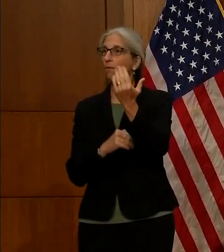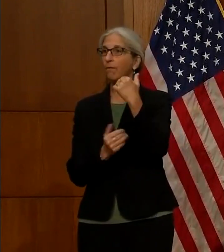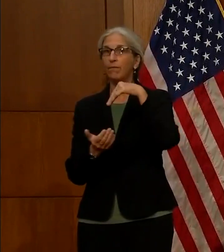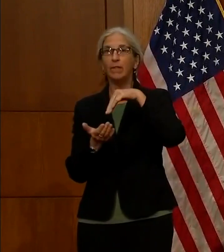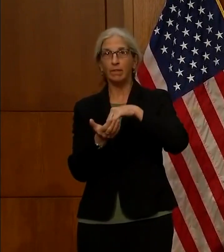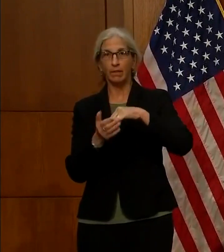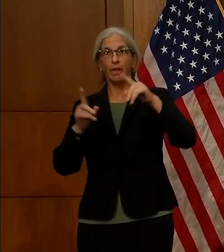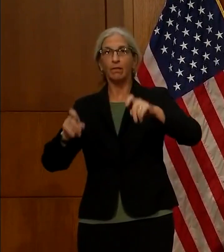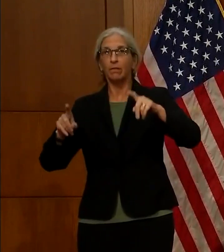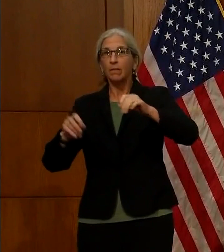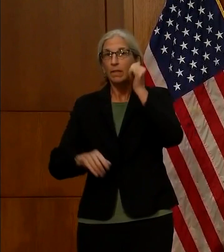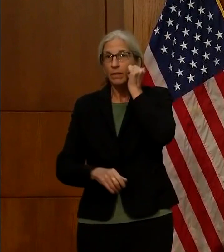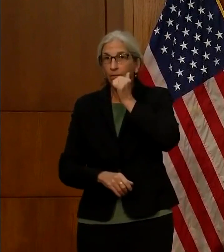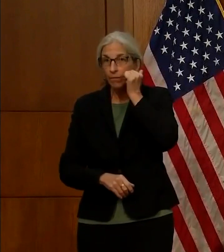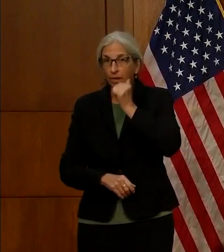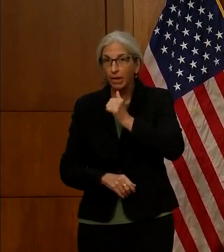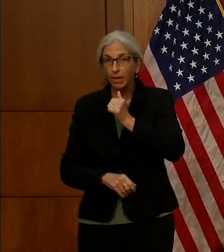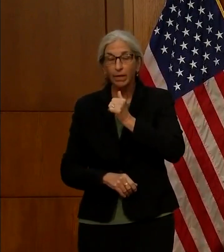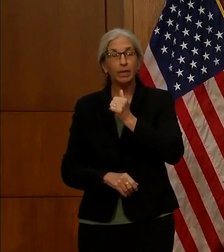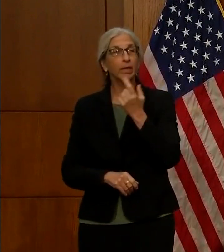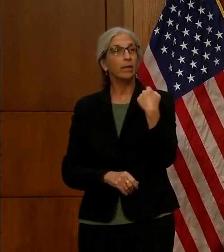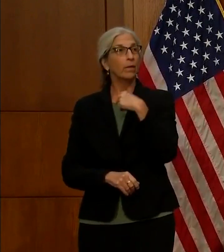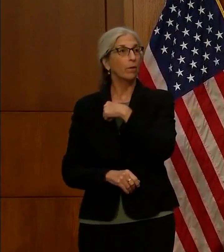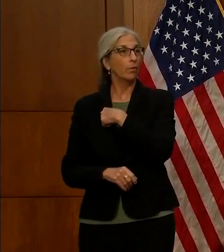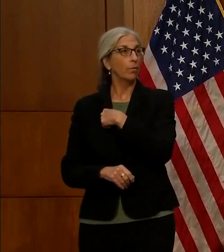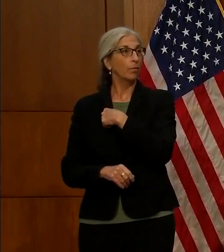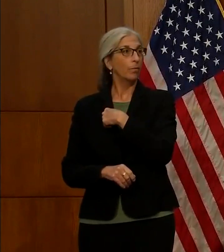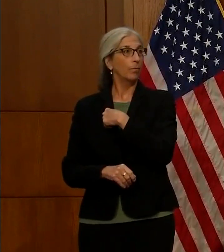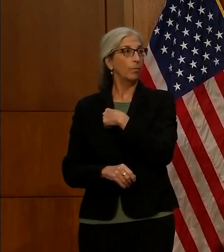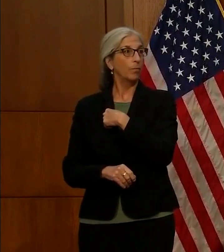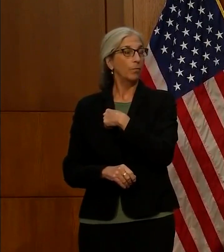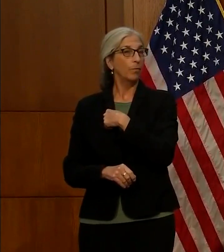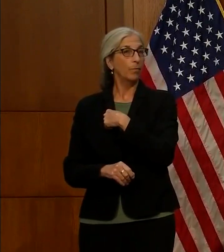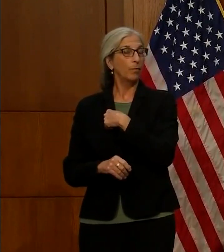WITH MORE THAN FIFTEEN THOUSAND